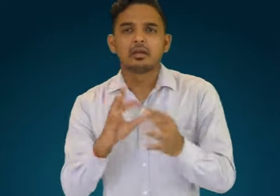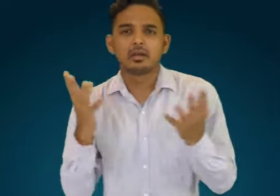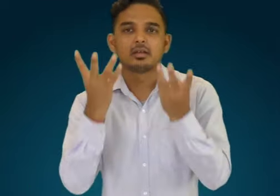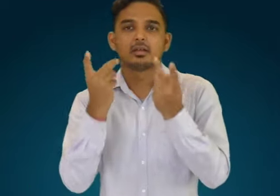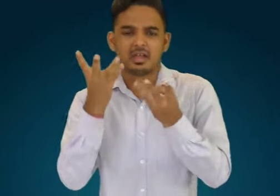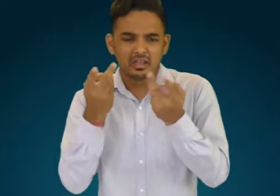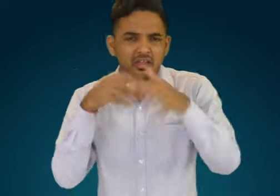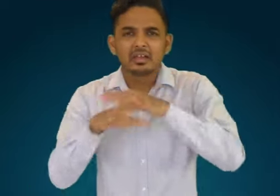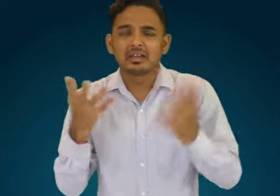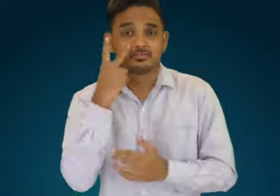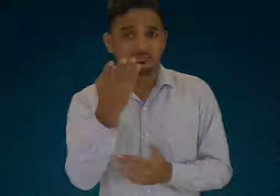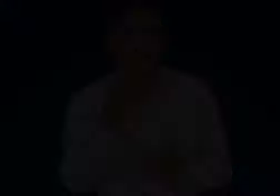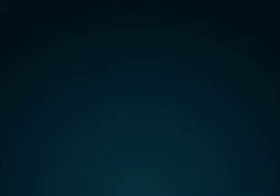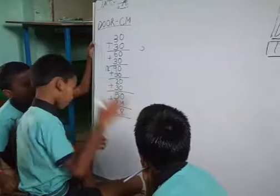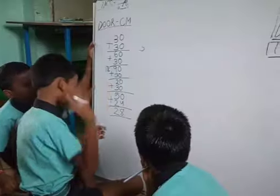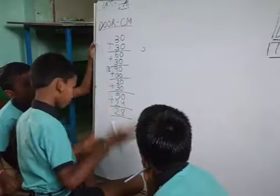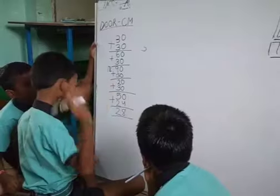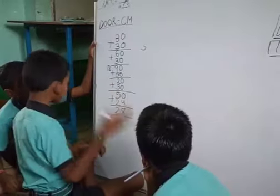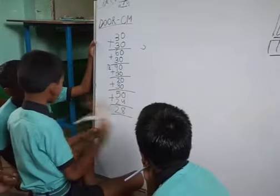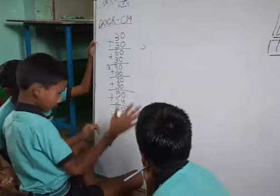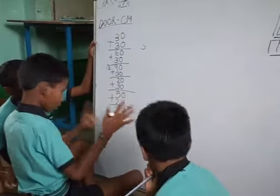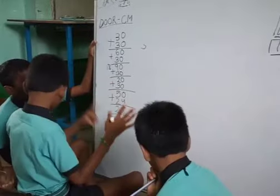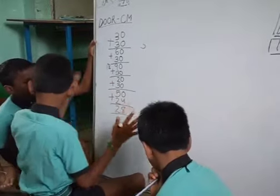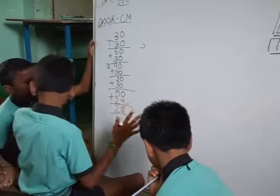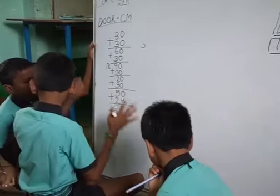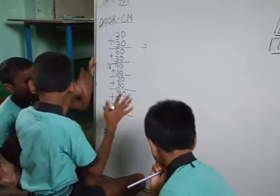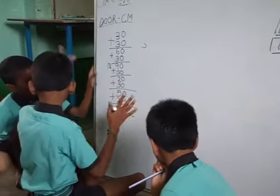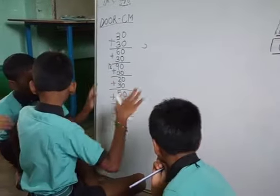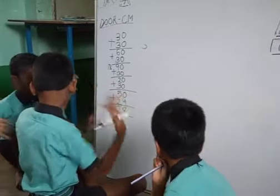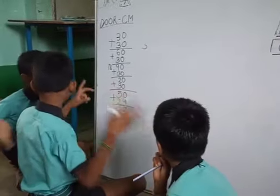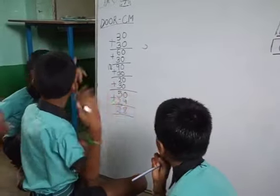there are so many strategies we employ to ensure the children learn to read and